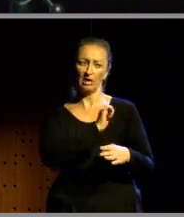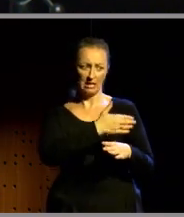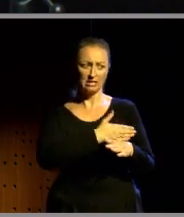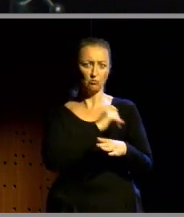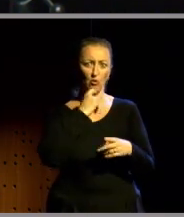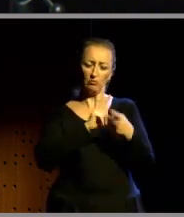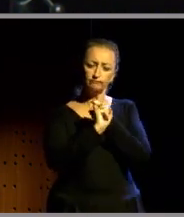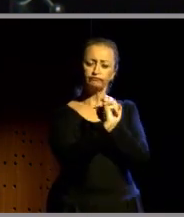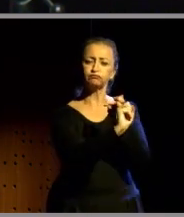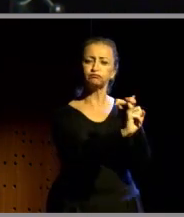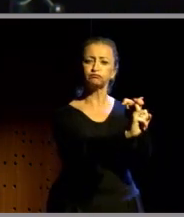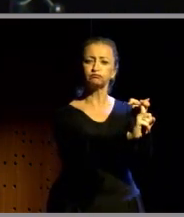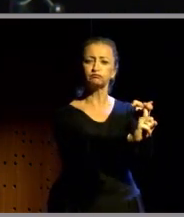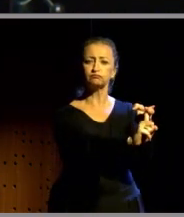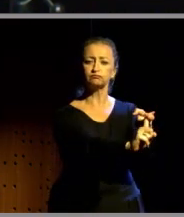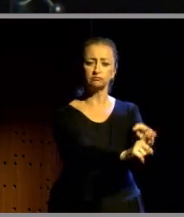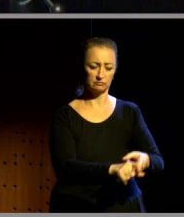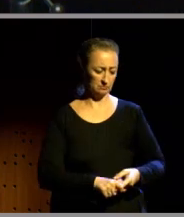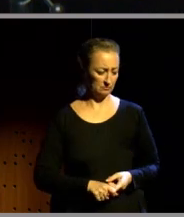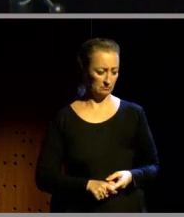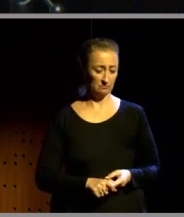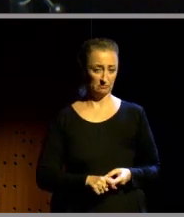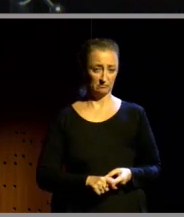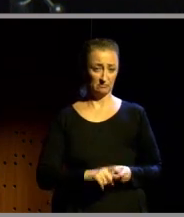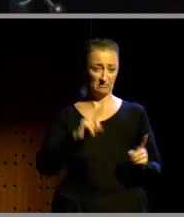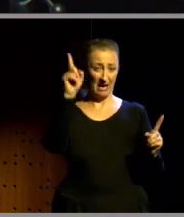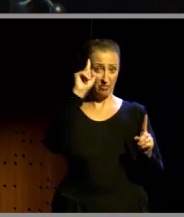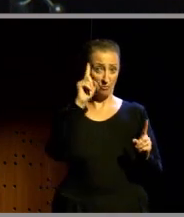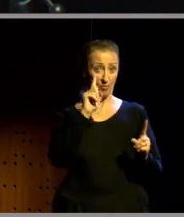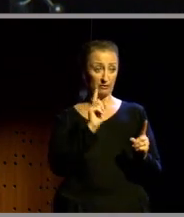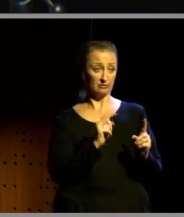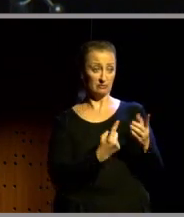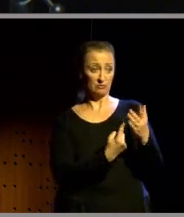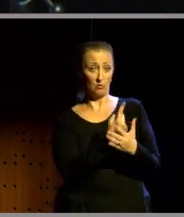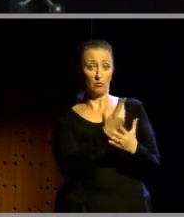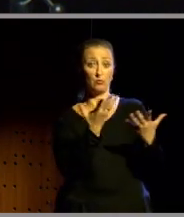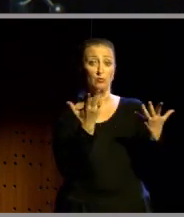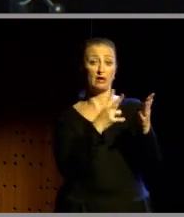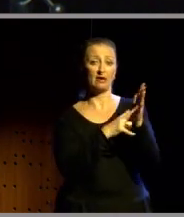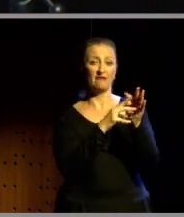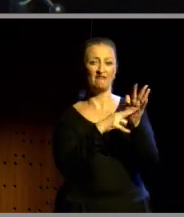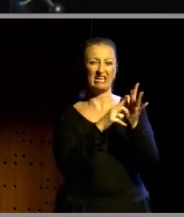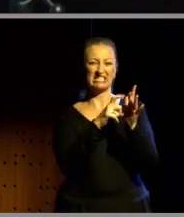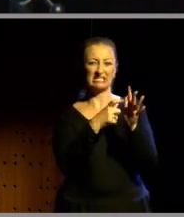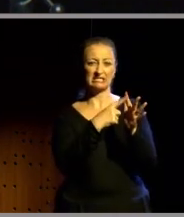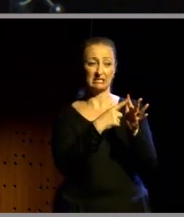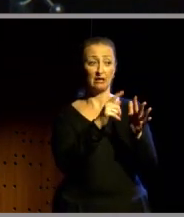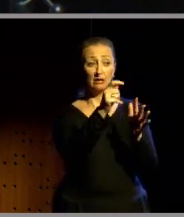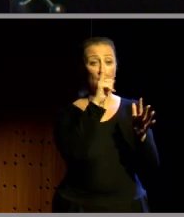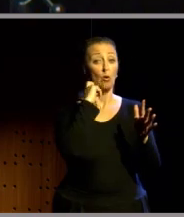It will stand in Venice at this point, and it will come to Australia. And I know you'll all welcome